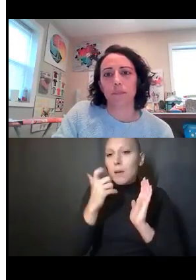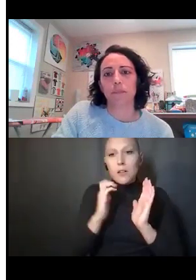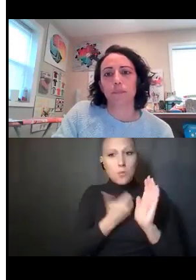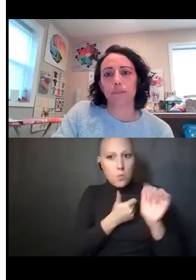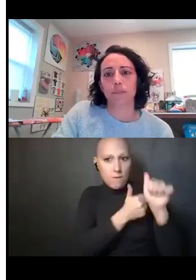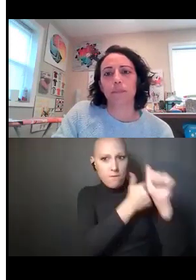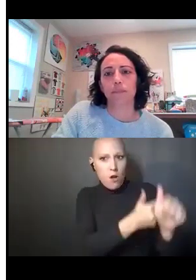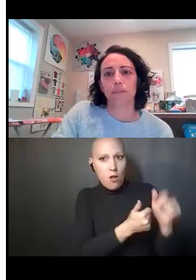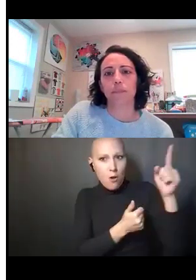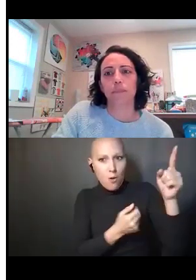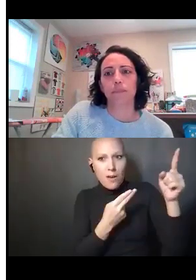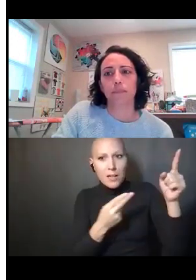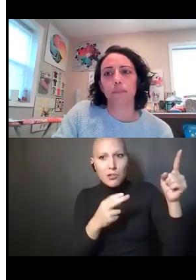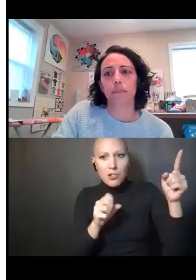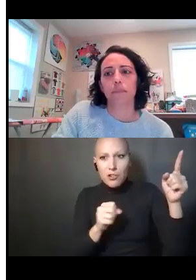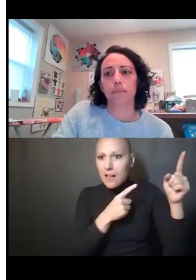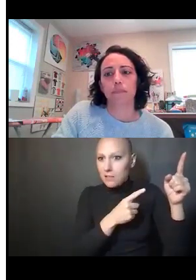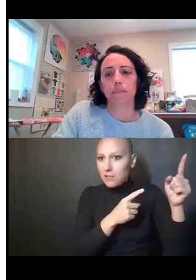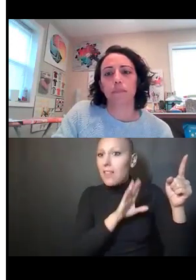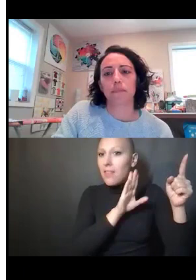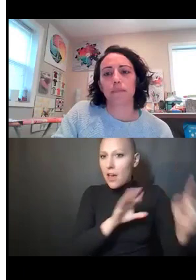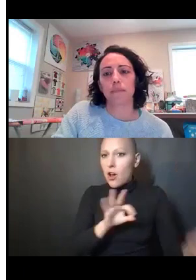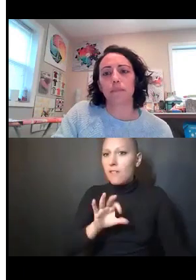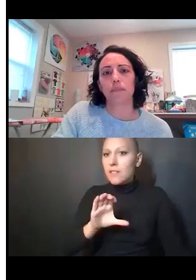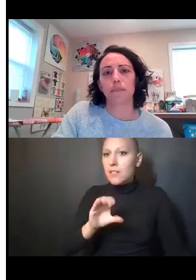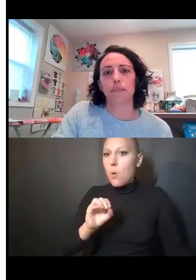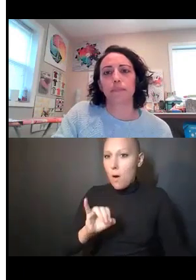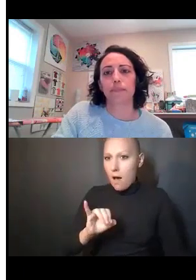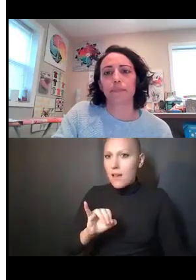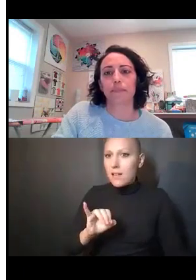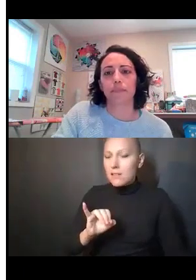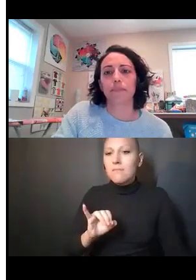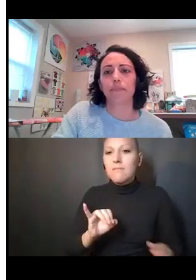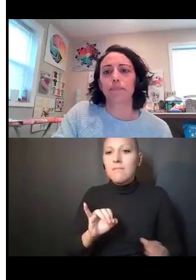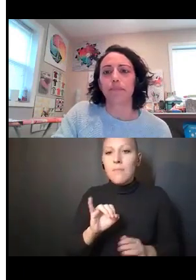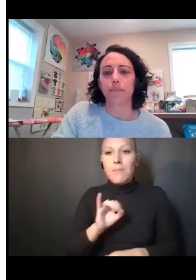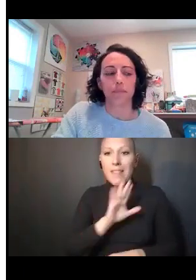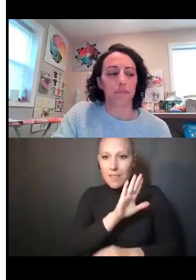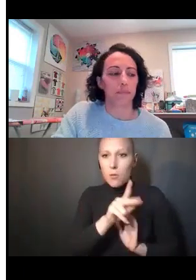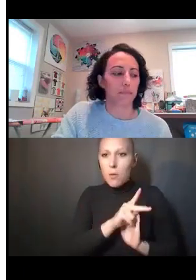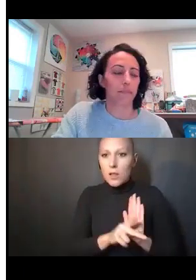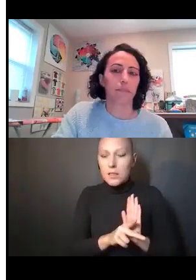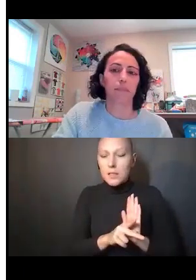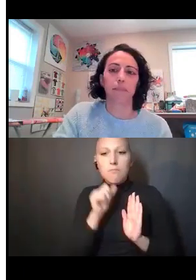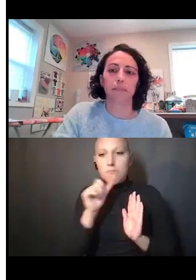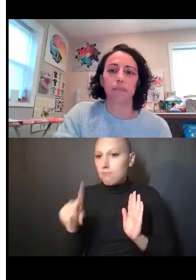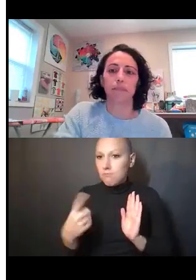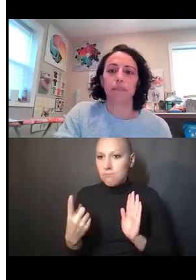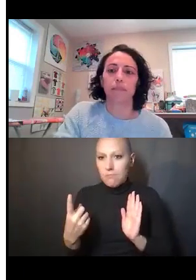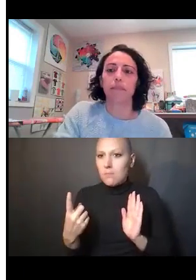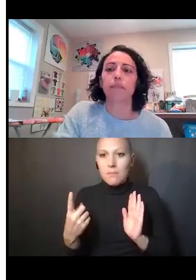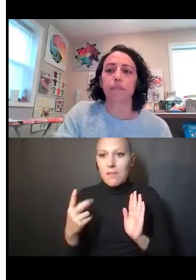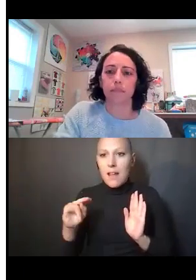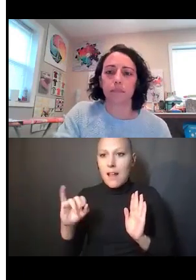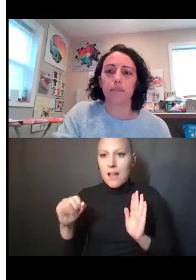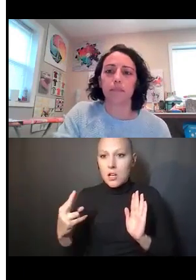not just for NIH. But all HHS operating divisions under the department.